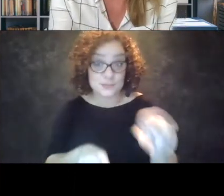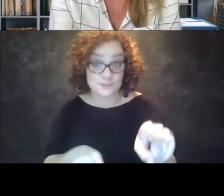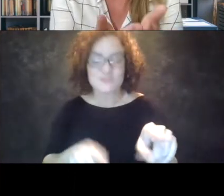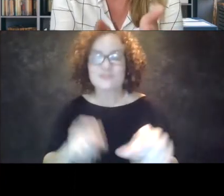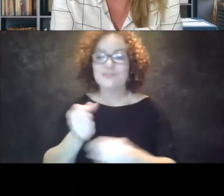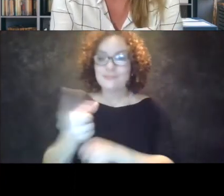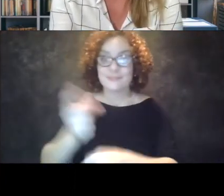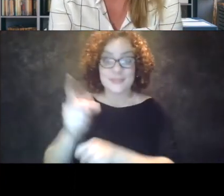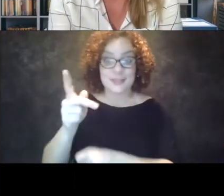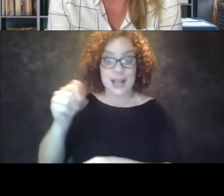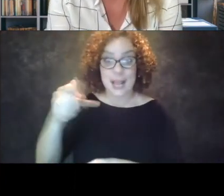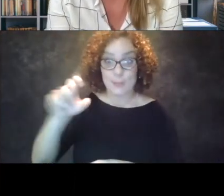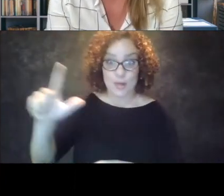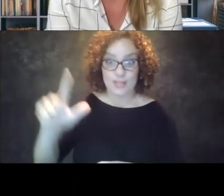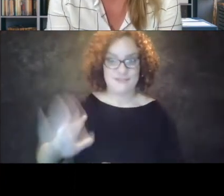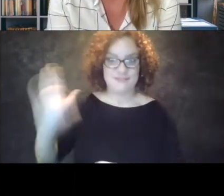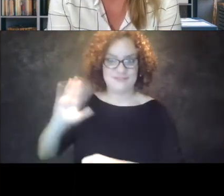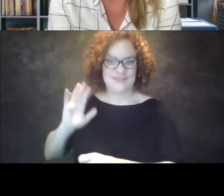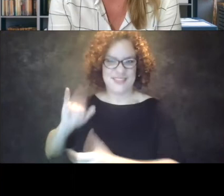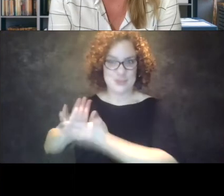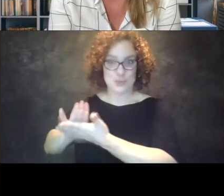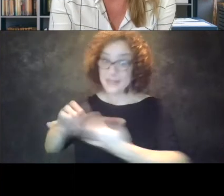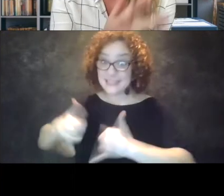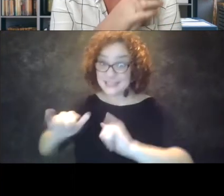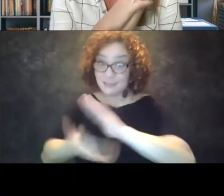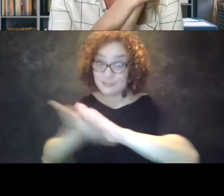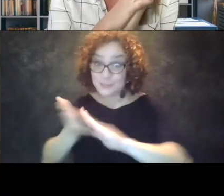school, which still does this, even though I haven't been there for three or four years,